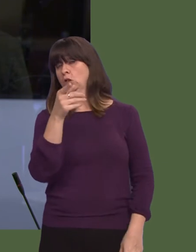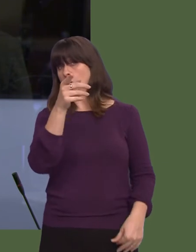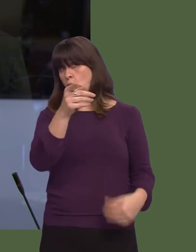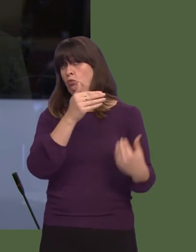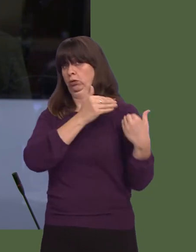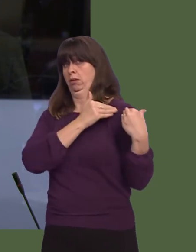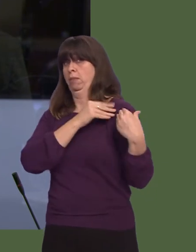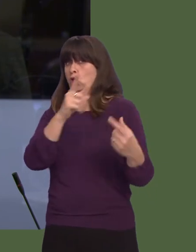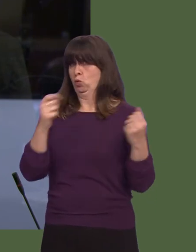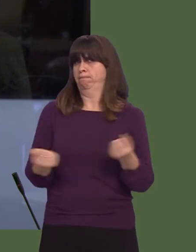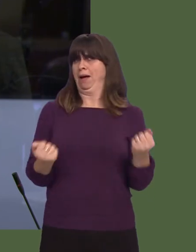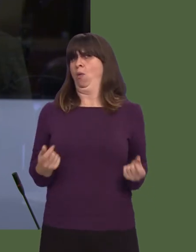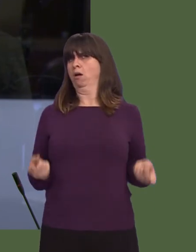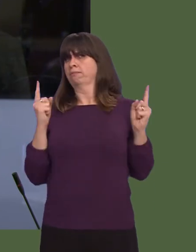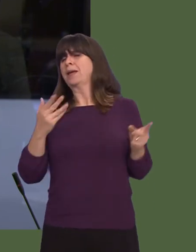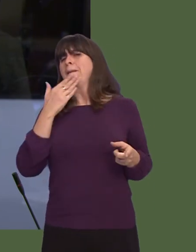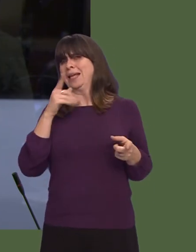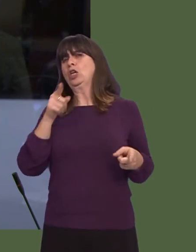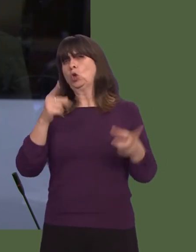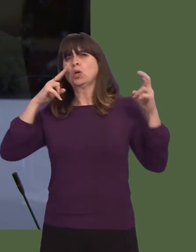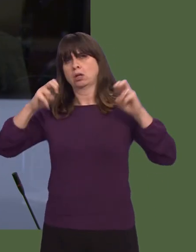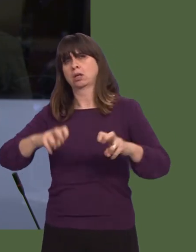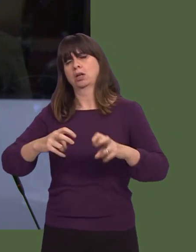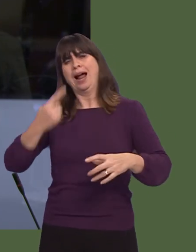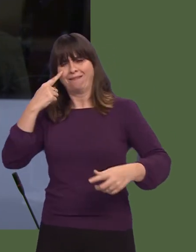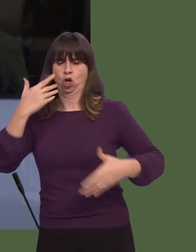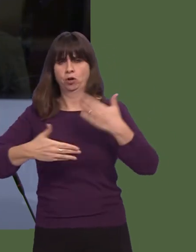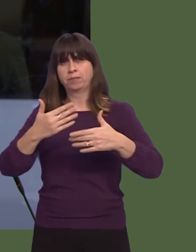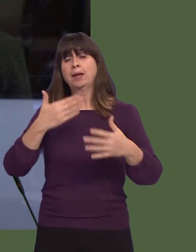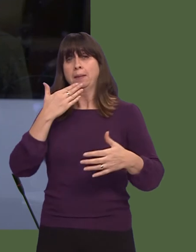the First Minister, to really look at this and perhaps provide this Chamber with some